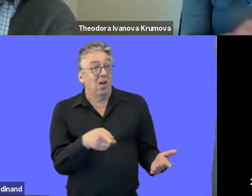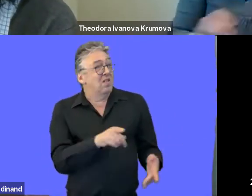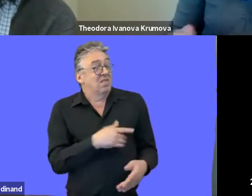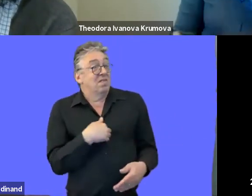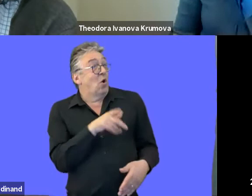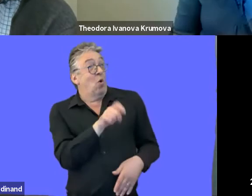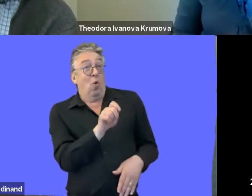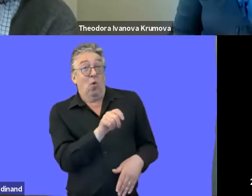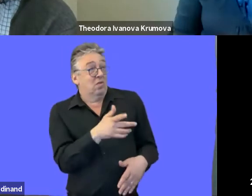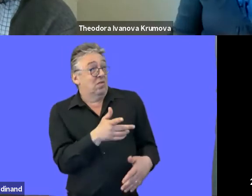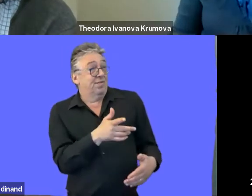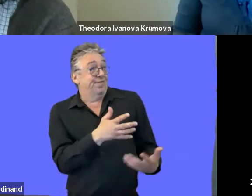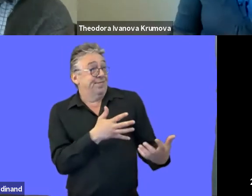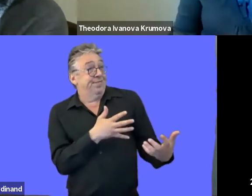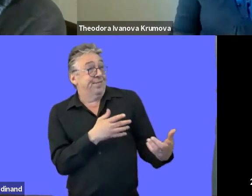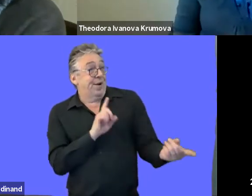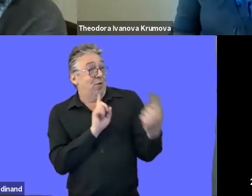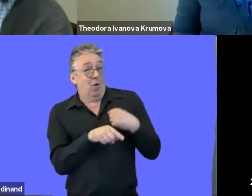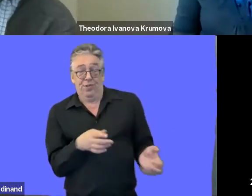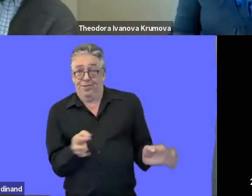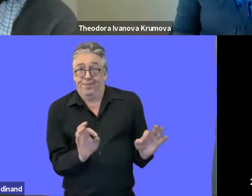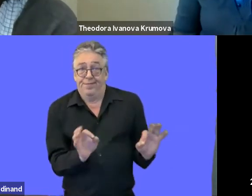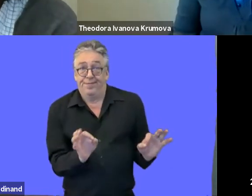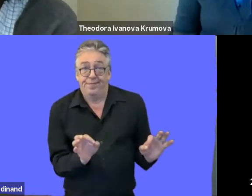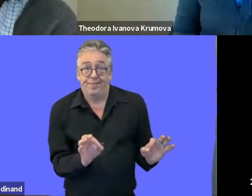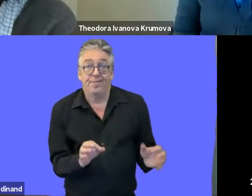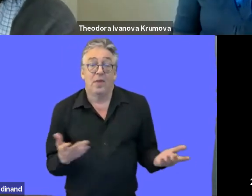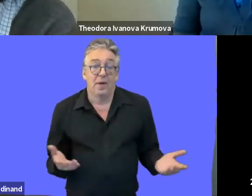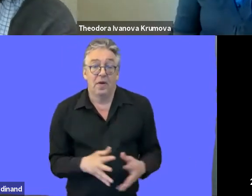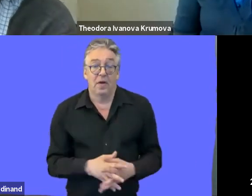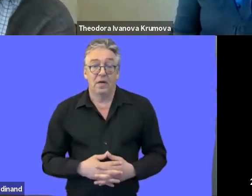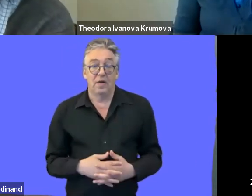and there is jurisprudence but there is also in the direction